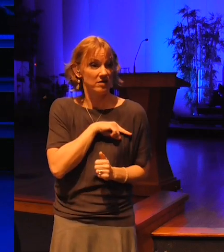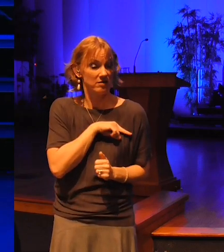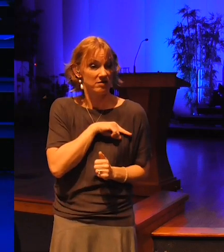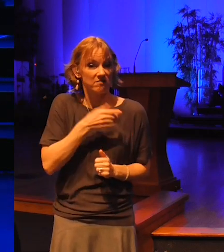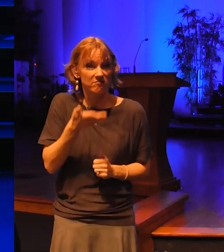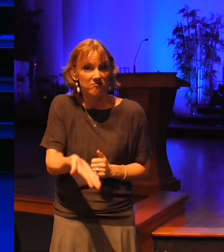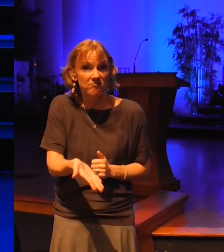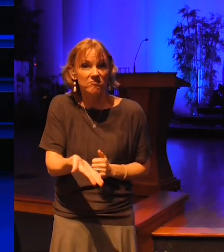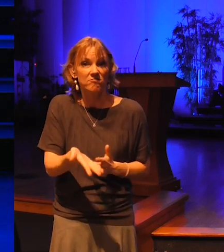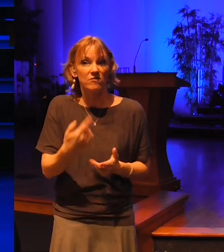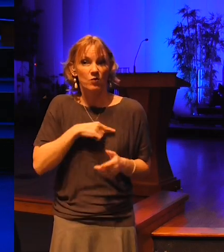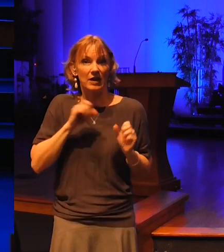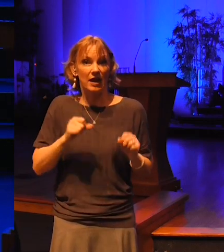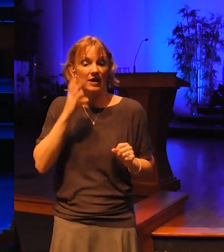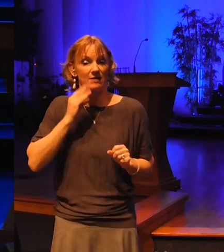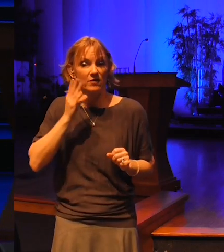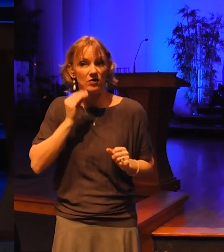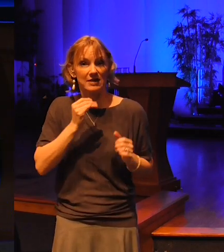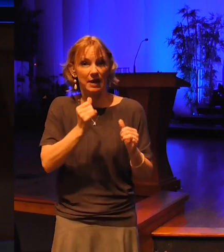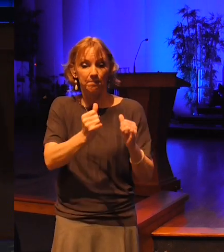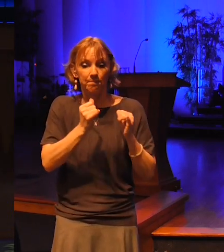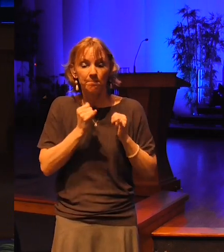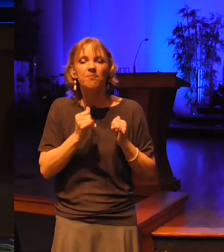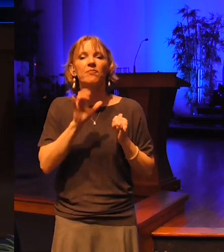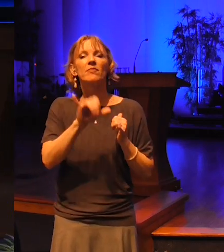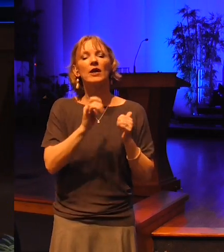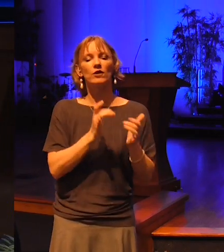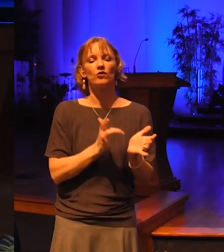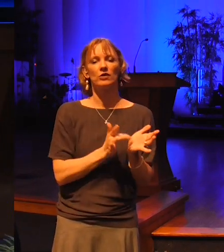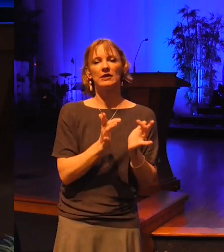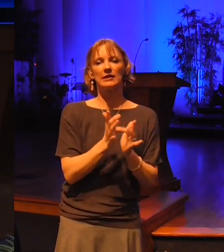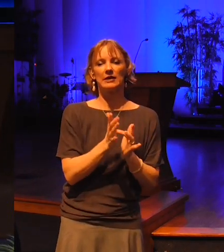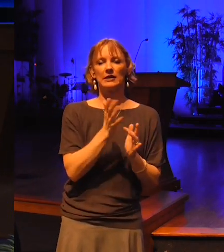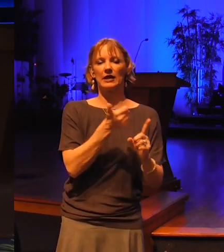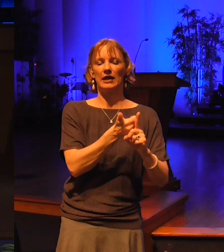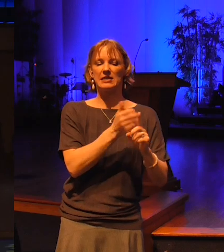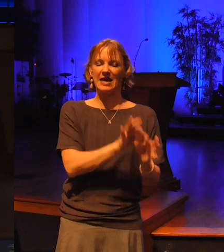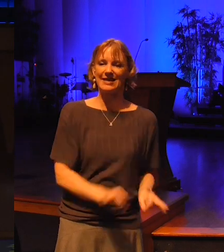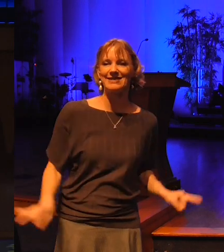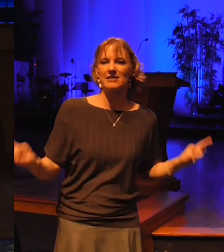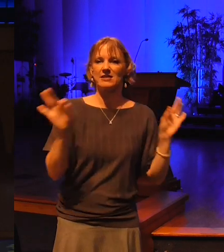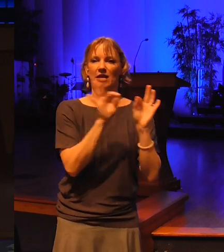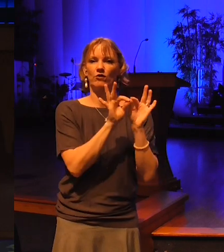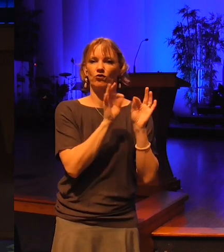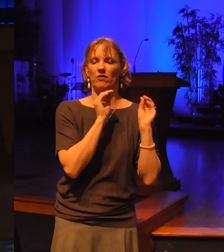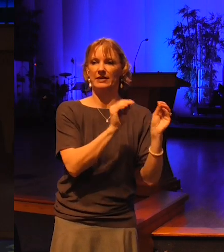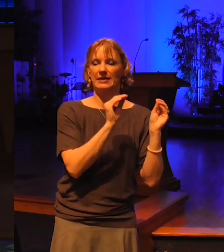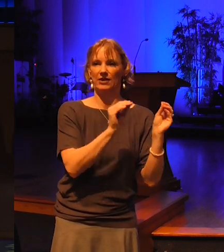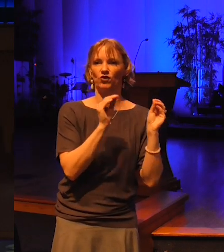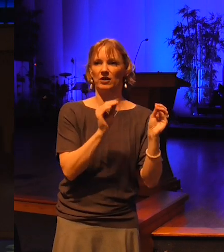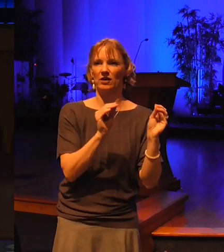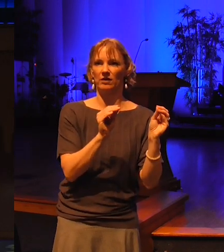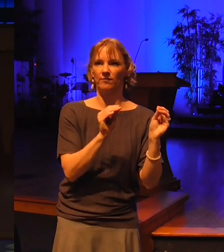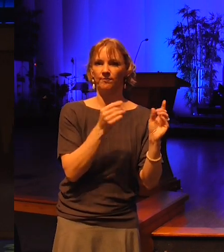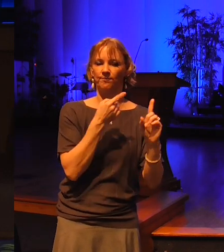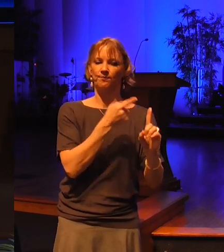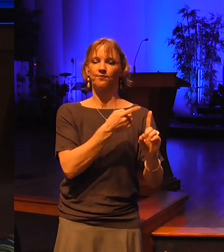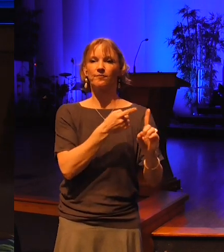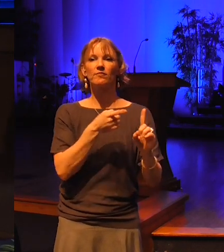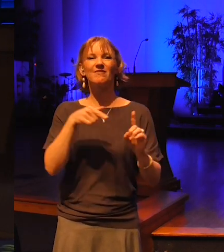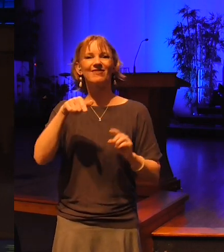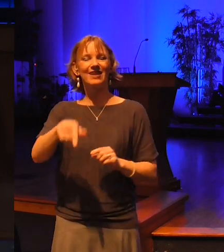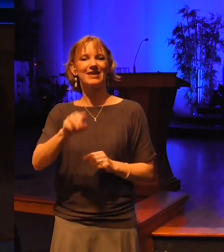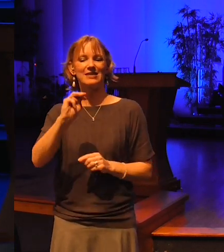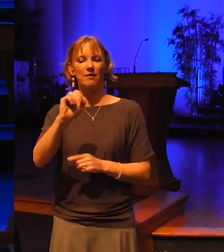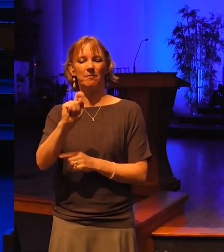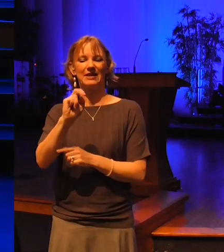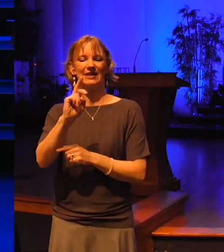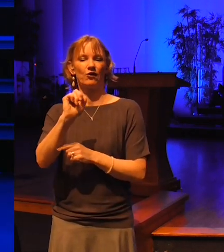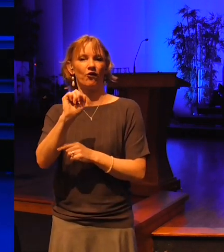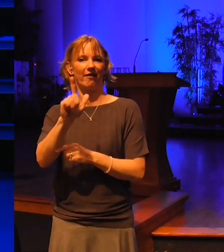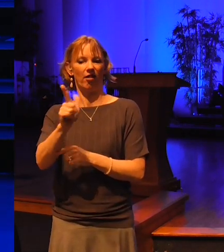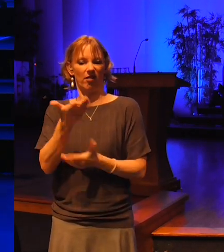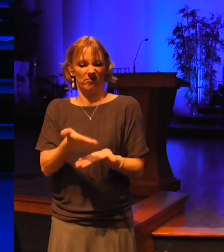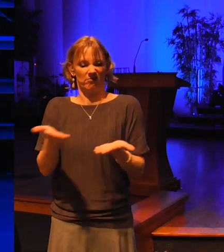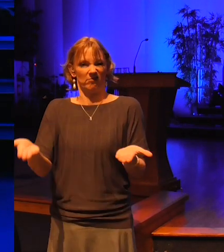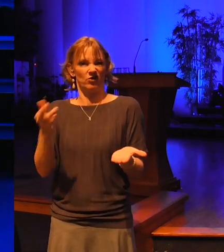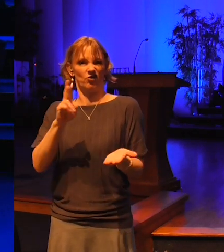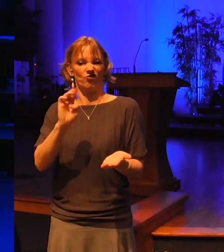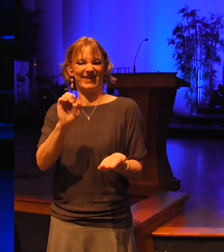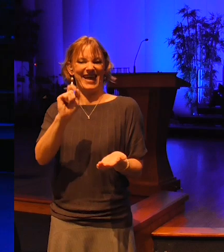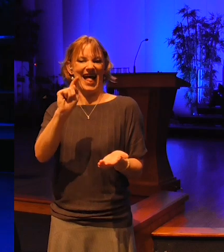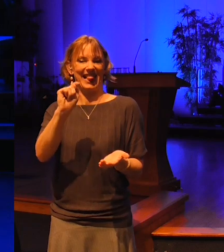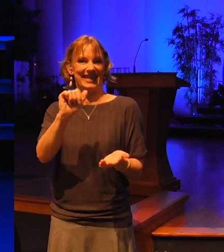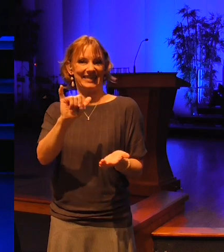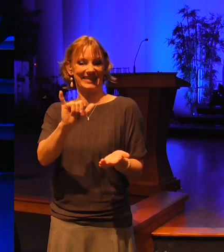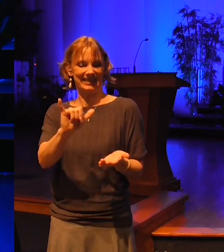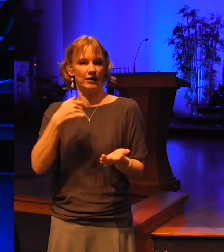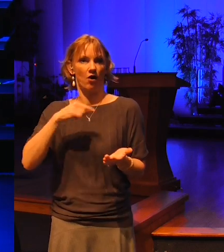was Jesus's essential teaching that this material reality that all of us are experiencing is not all